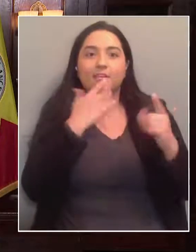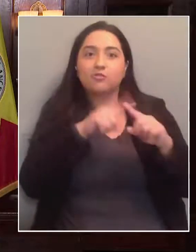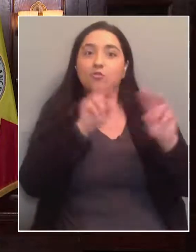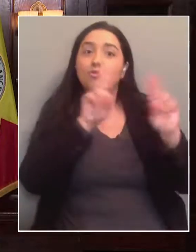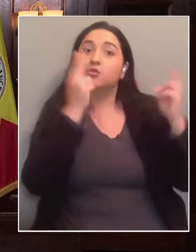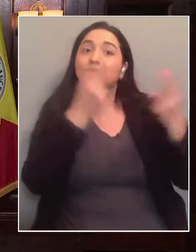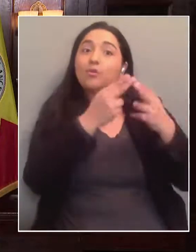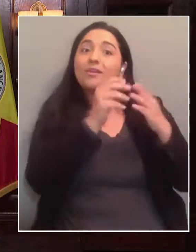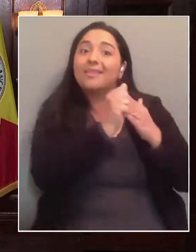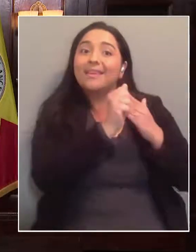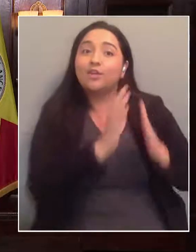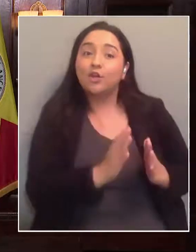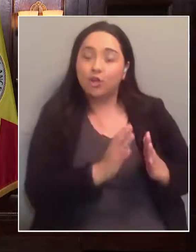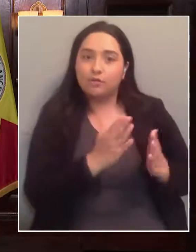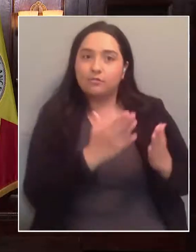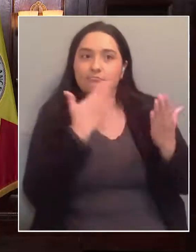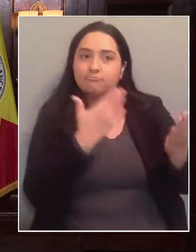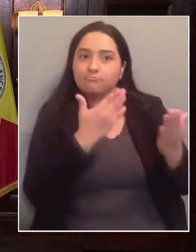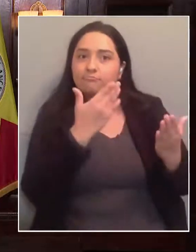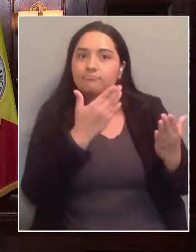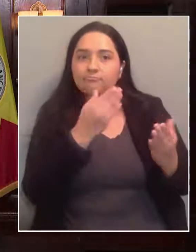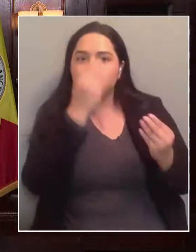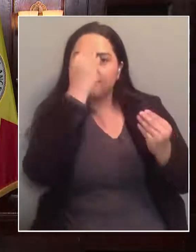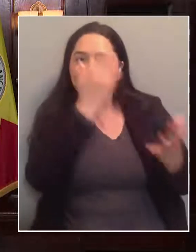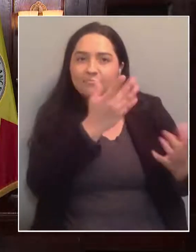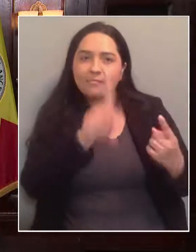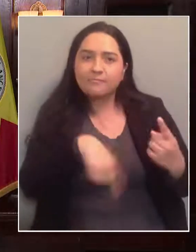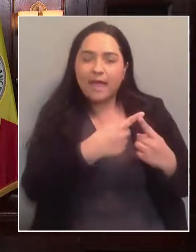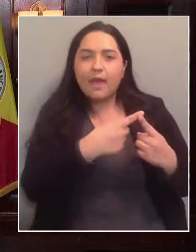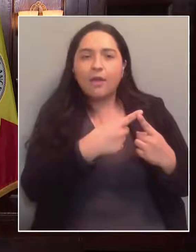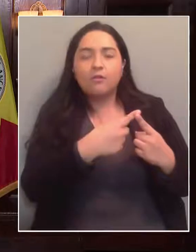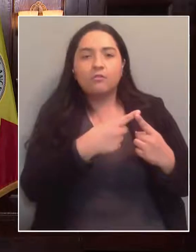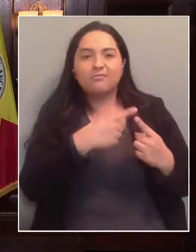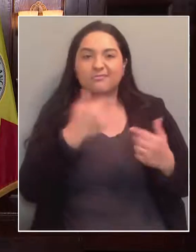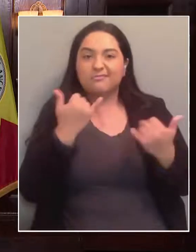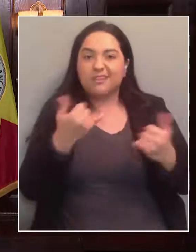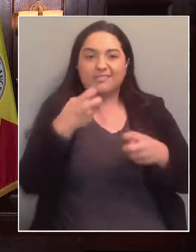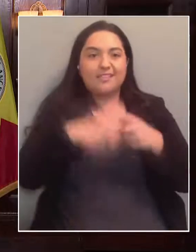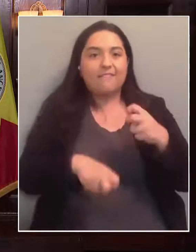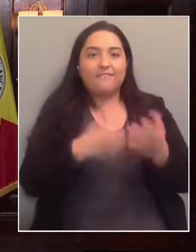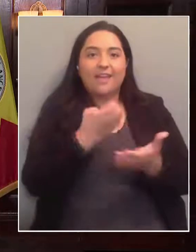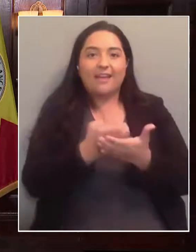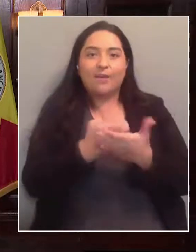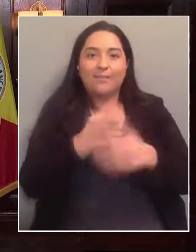AND PEOPLE THEY UNDERSTAND THIS IS THE TOUGHEST ECONOMIC AND FISCAL YEAR OF OUR LIVES AND